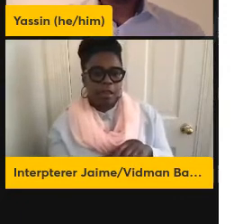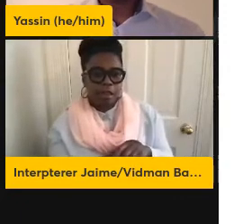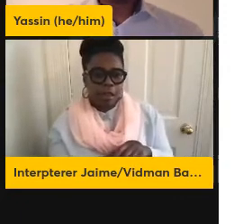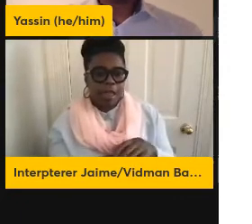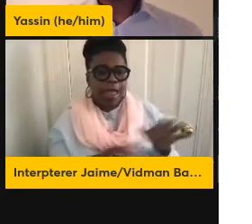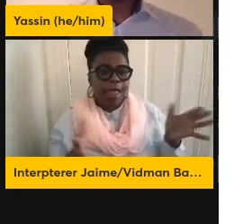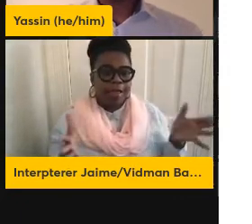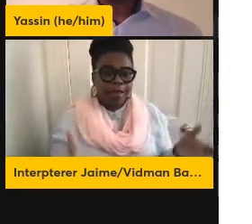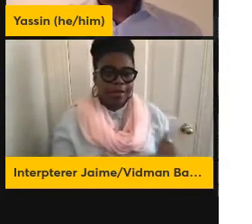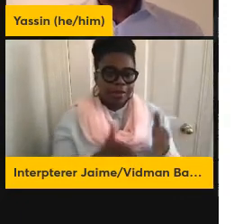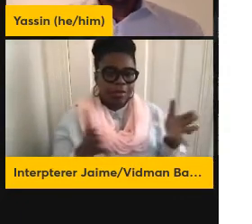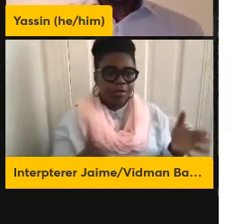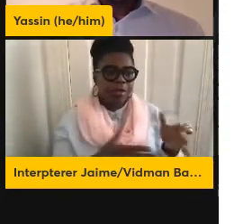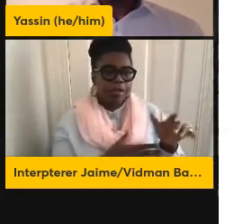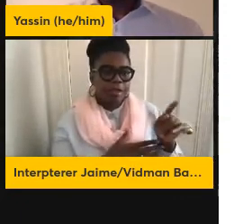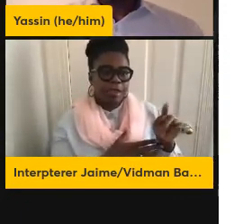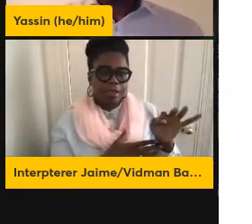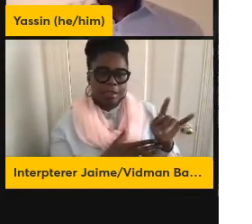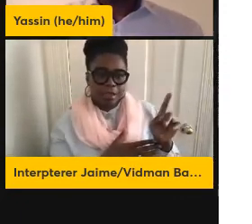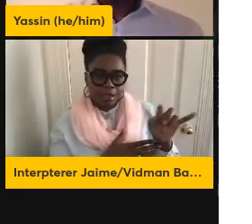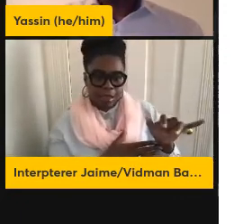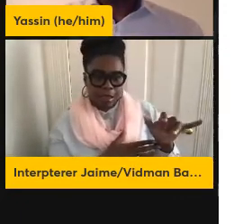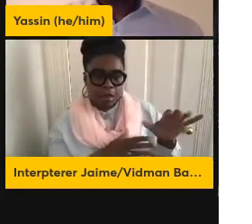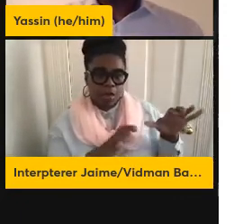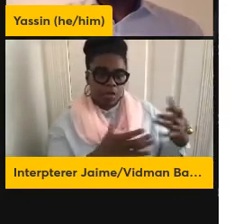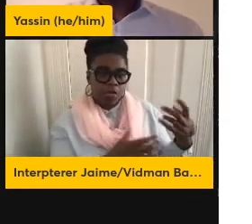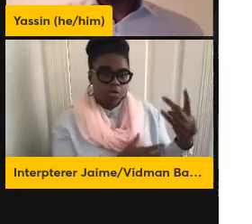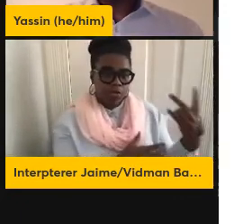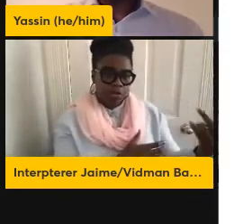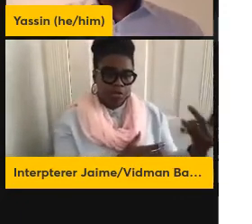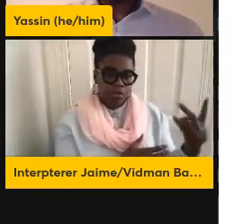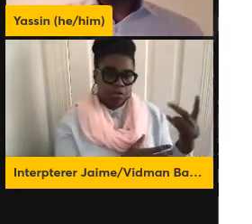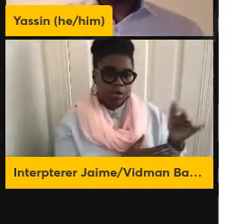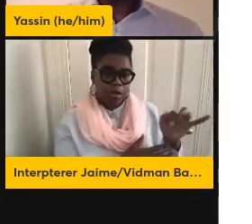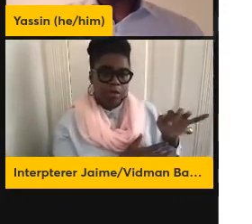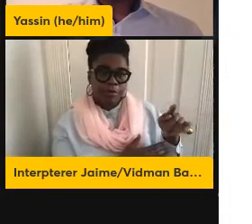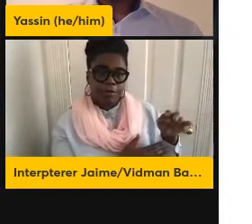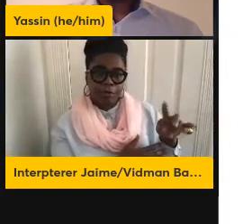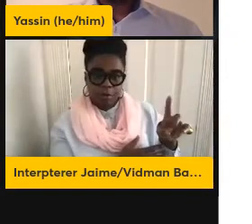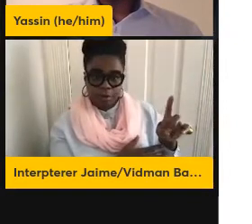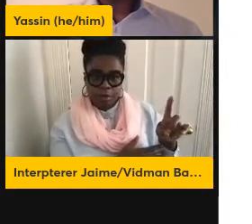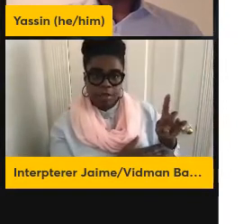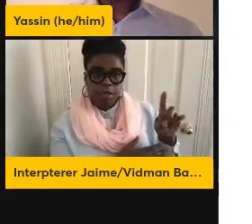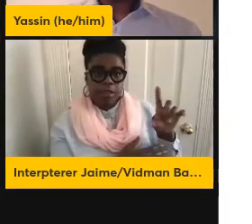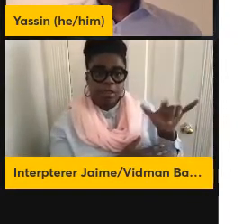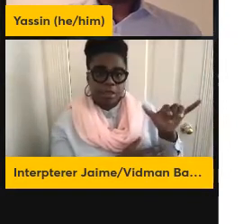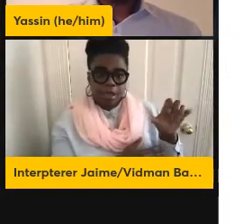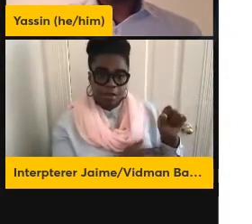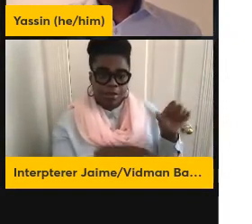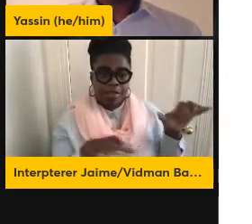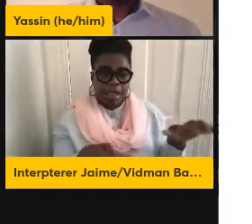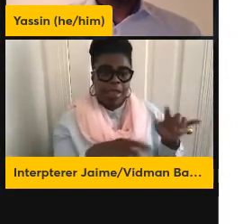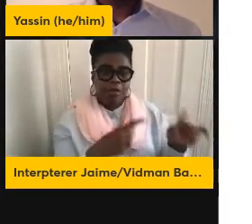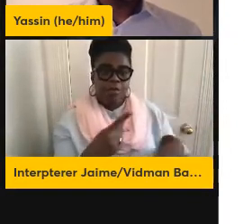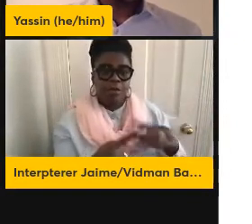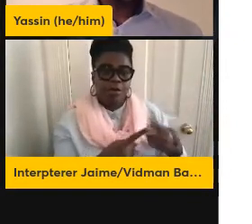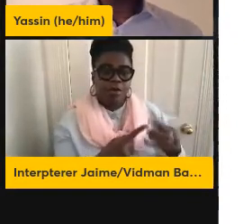cytotoxicity group two innate lymphoid cells. On the other hand, they act when you have a large extrasolar person See The